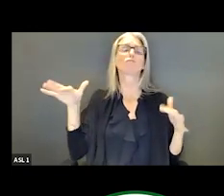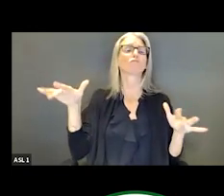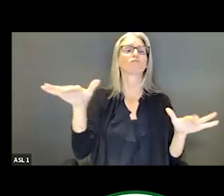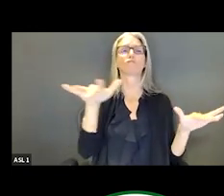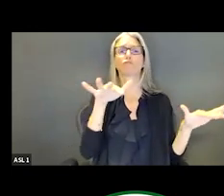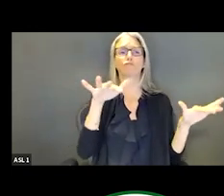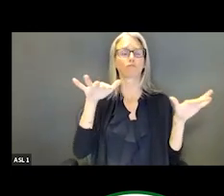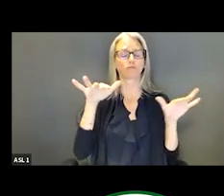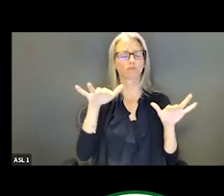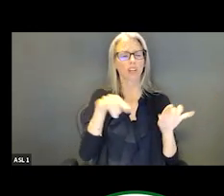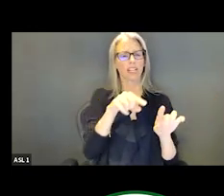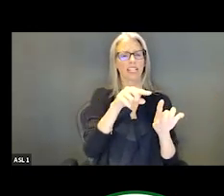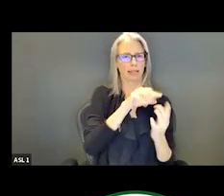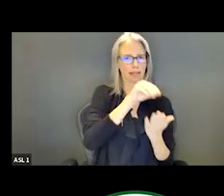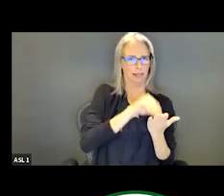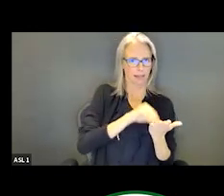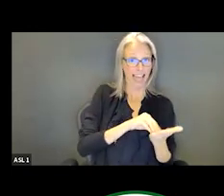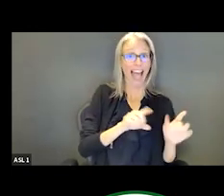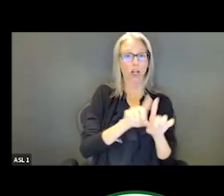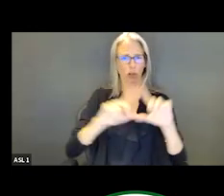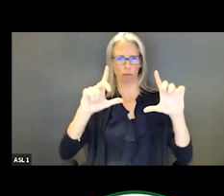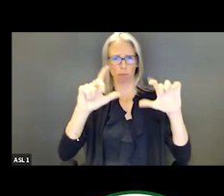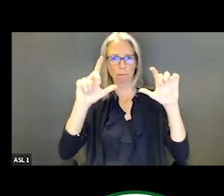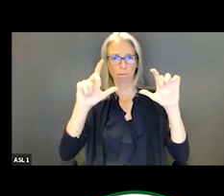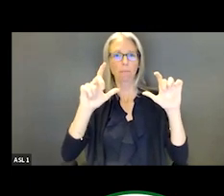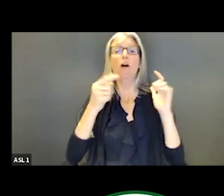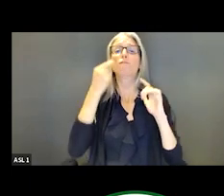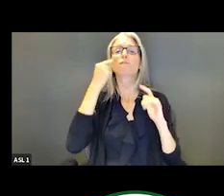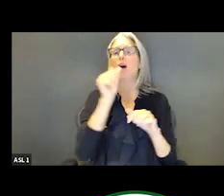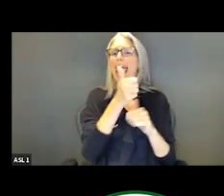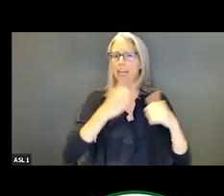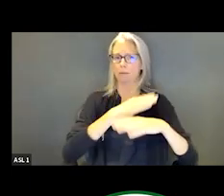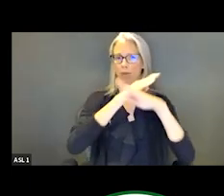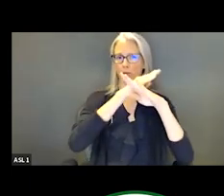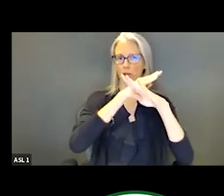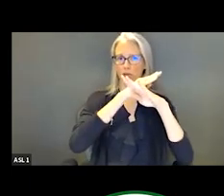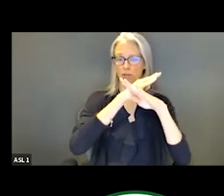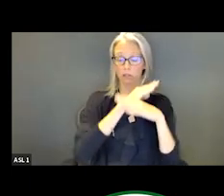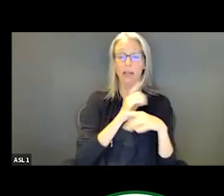The photos were used to support group discussions that explored issues of access, overall usability.